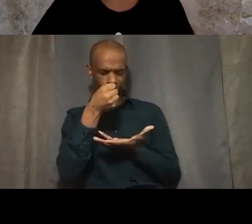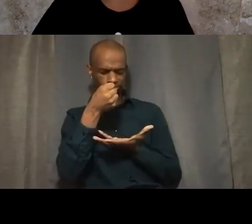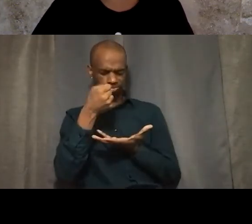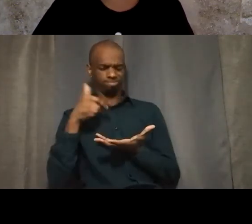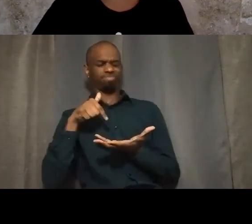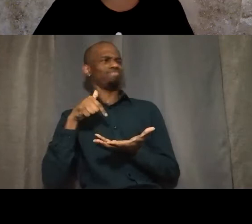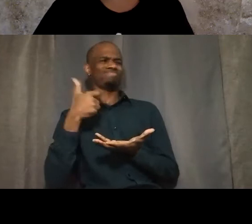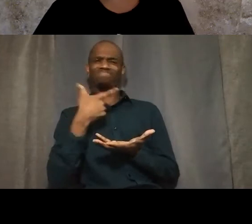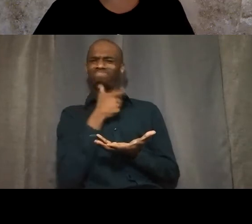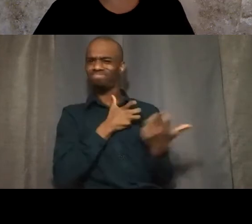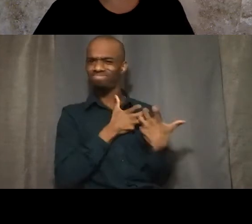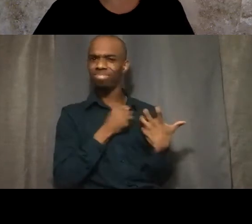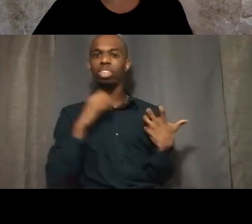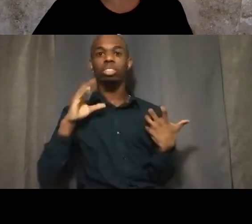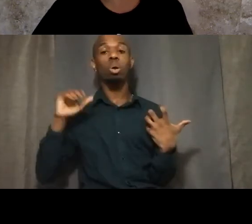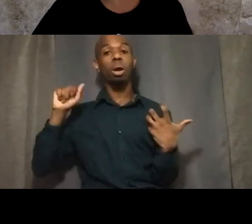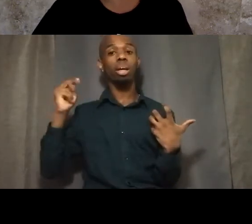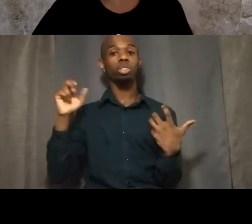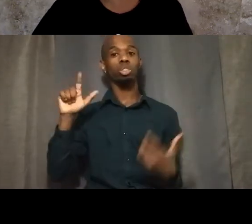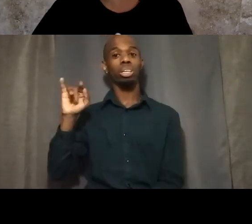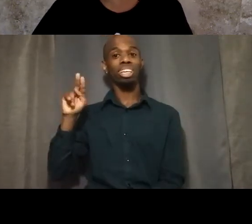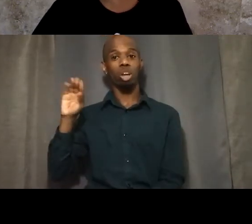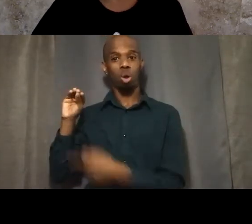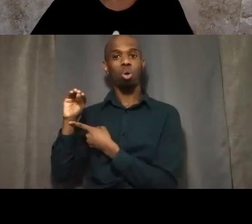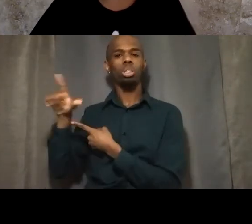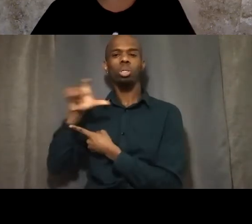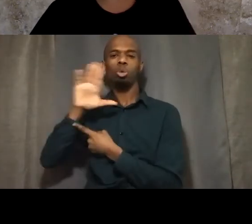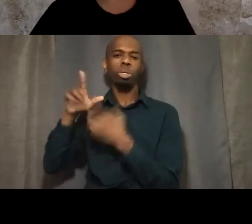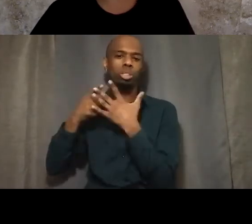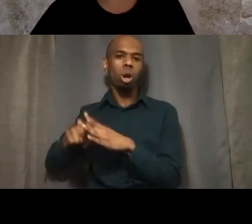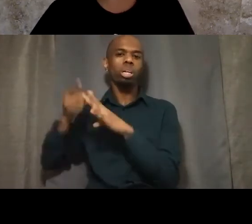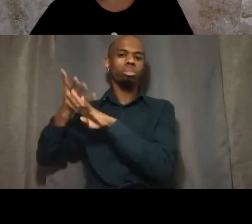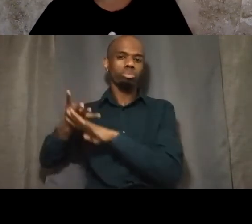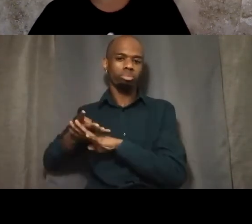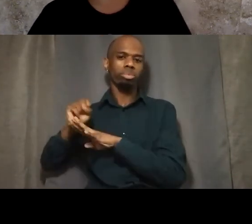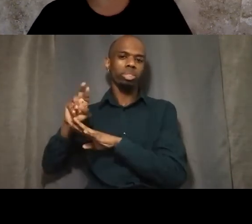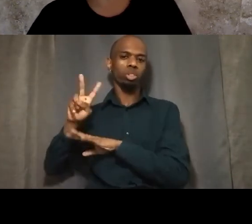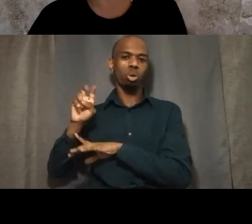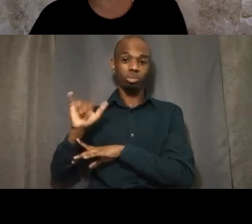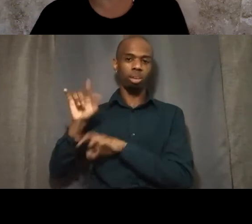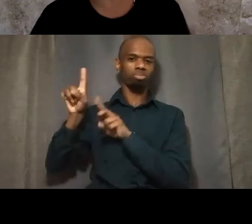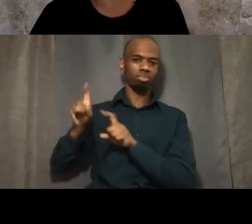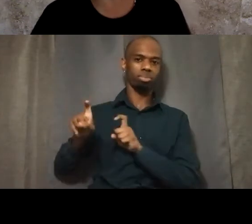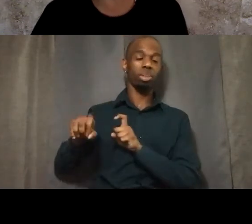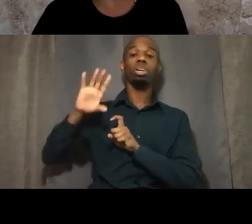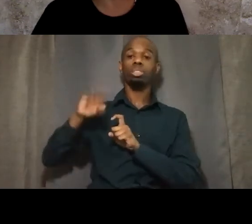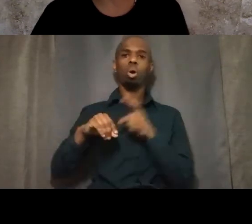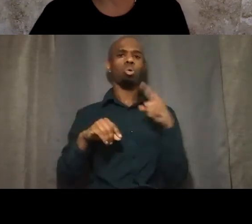And we know that City Council and the Mayor dismissed what Angeleno said that they want but we have data